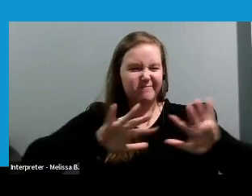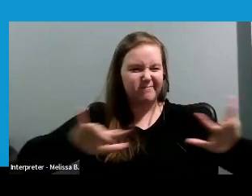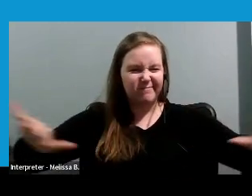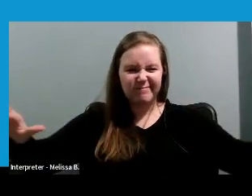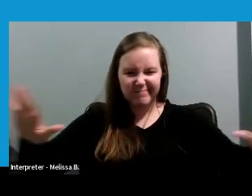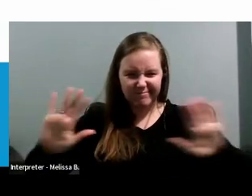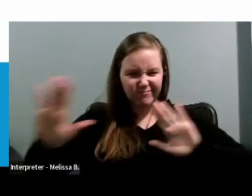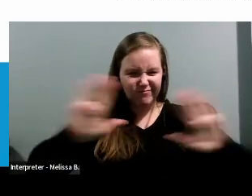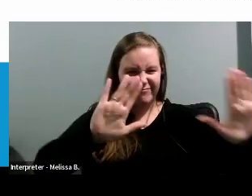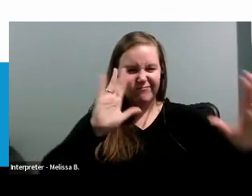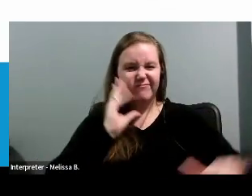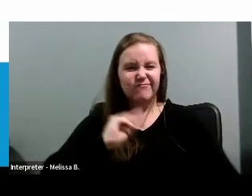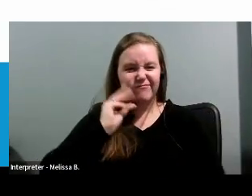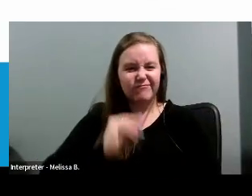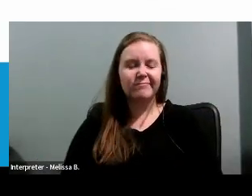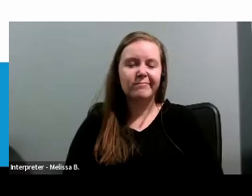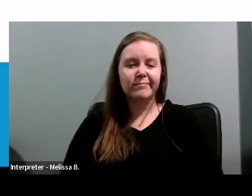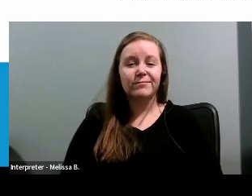Shannon Spencer (she/her): Next slide.